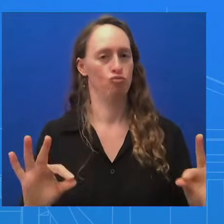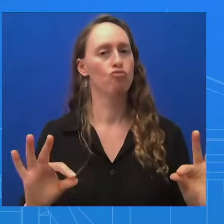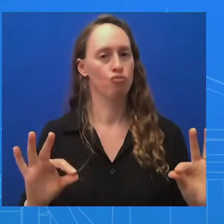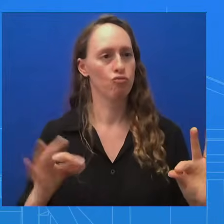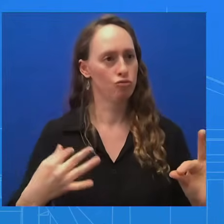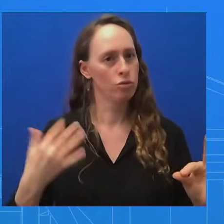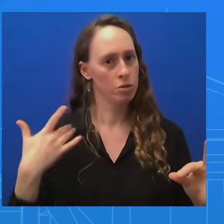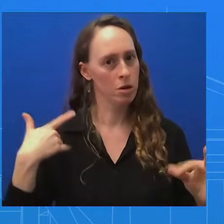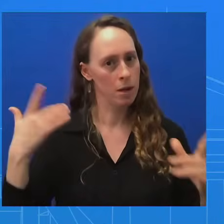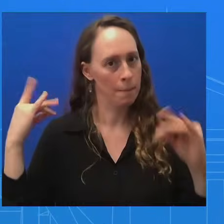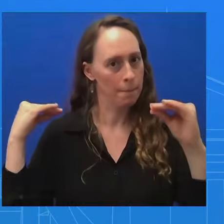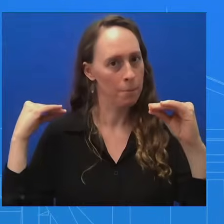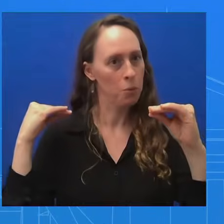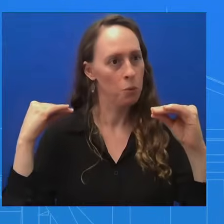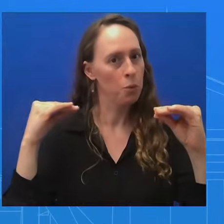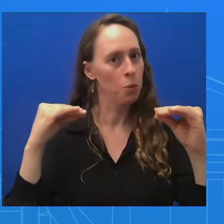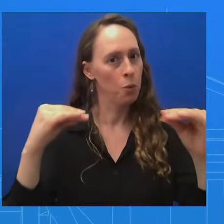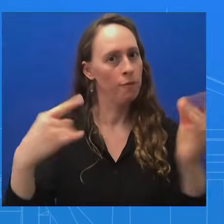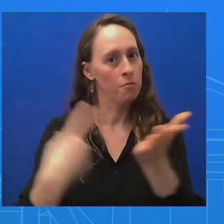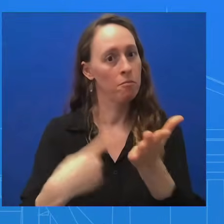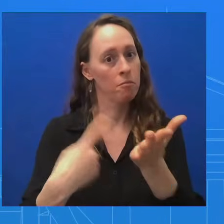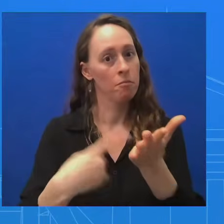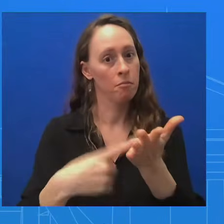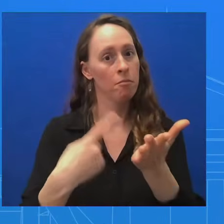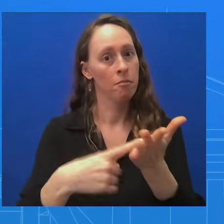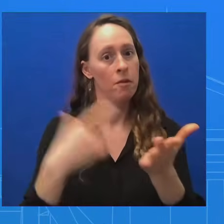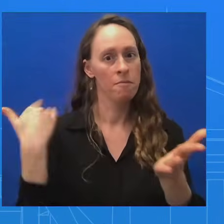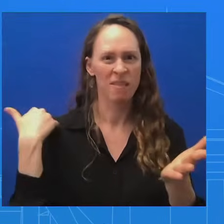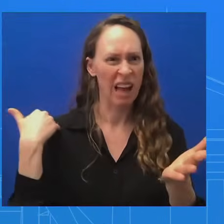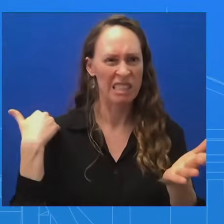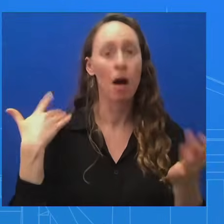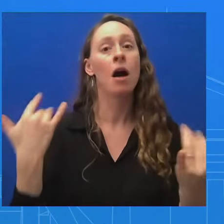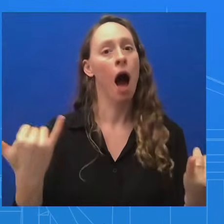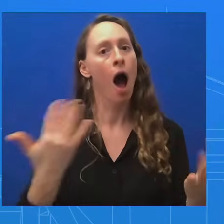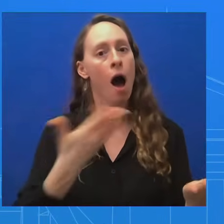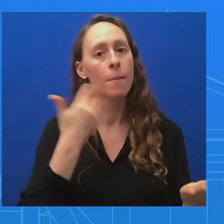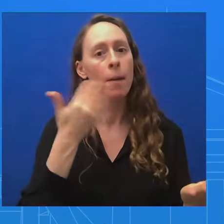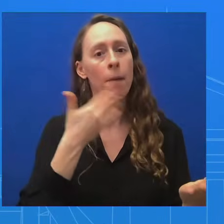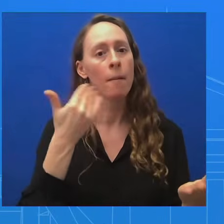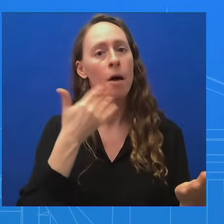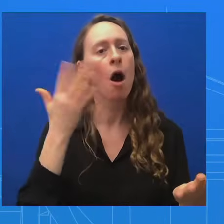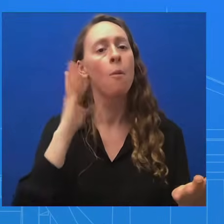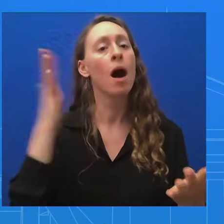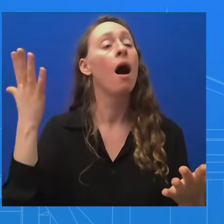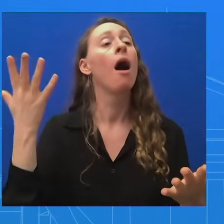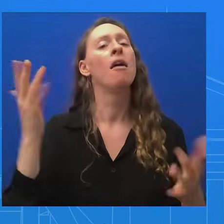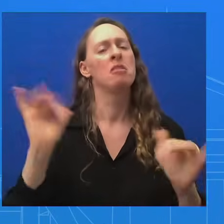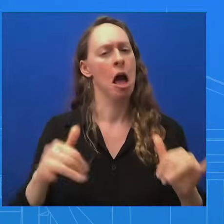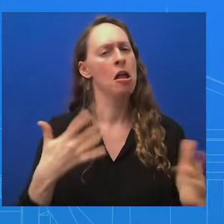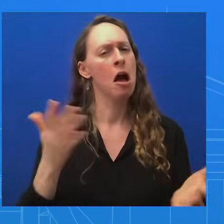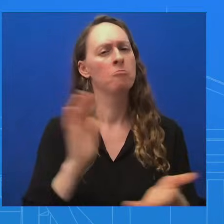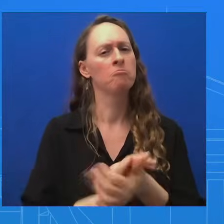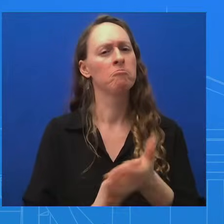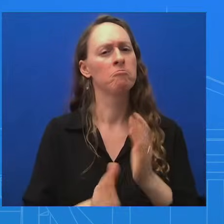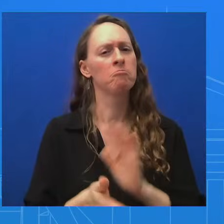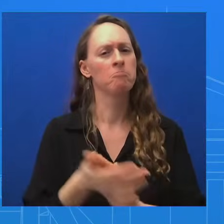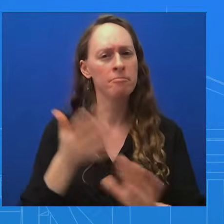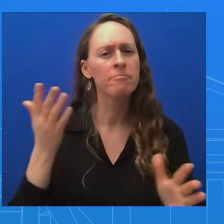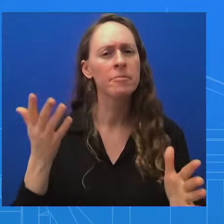And so, let's start there. Let's start there and let them do their job and continue -- or do their negotiations and continue to have those conversations.